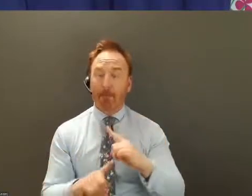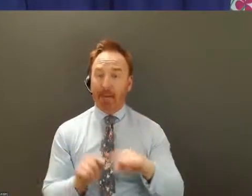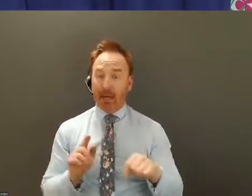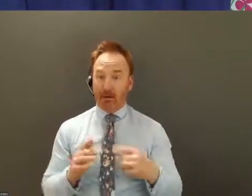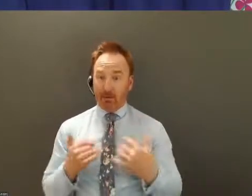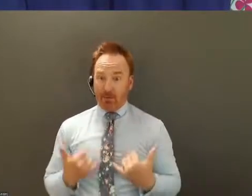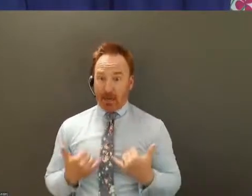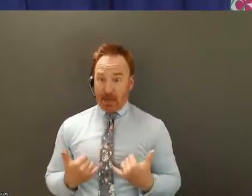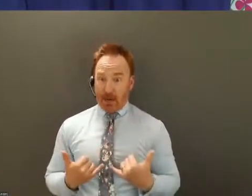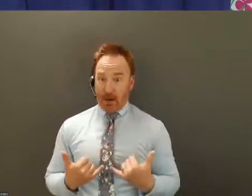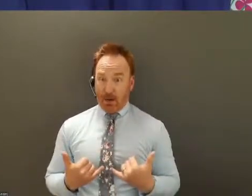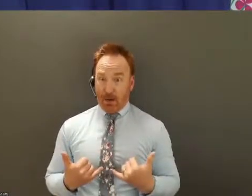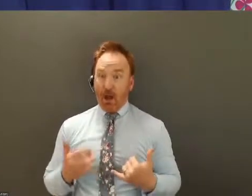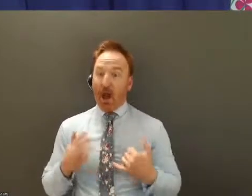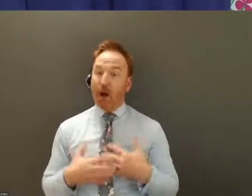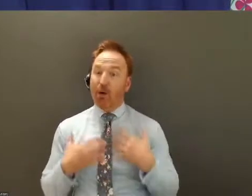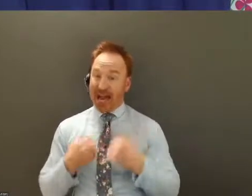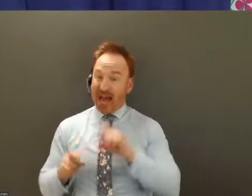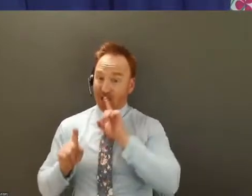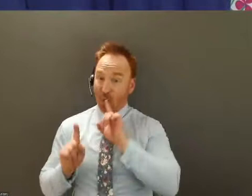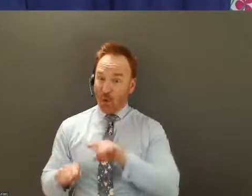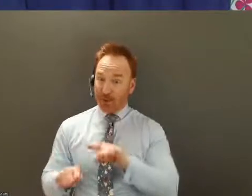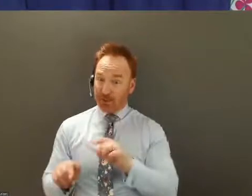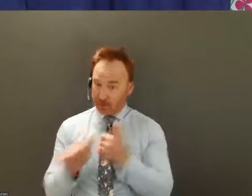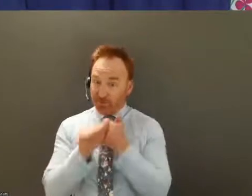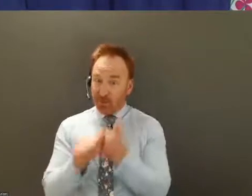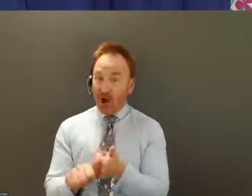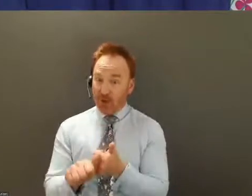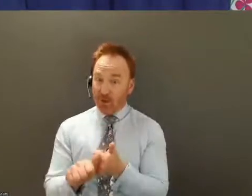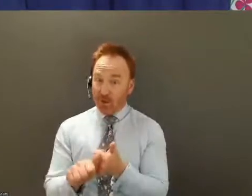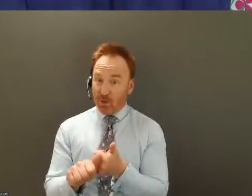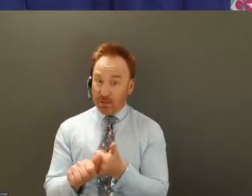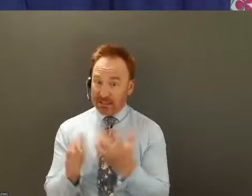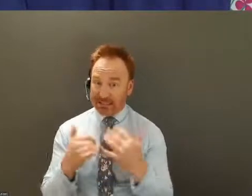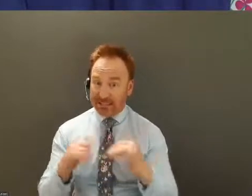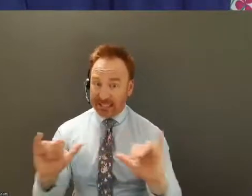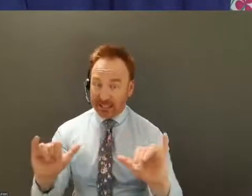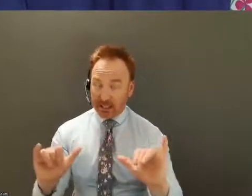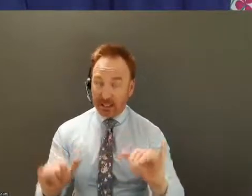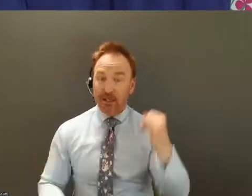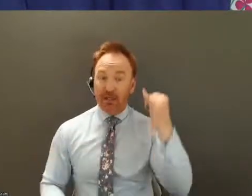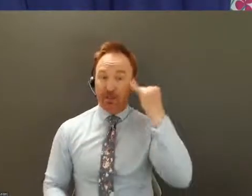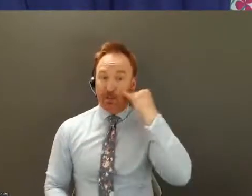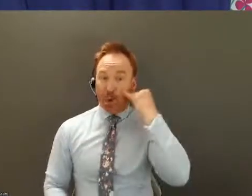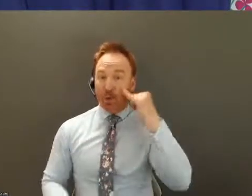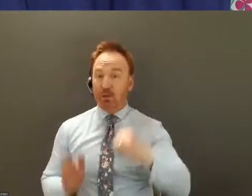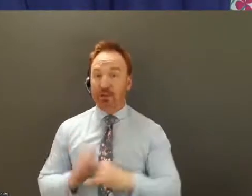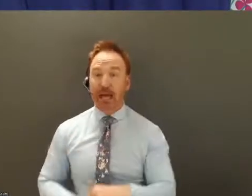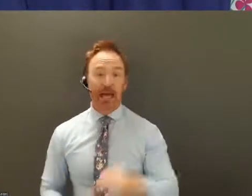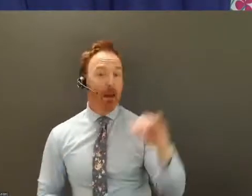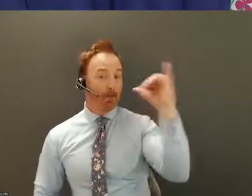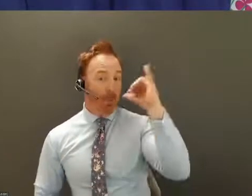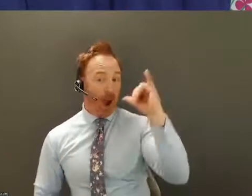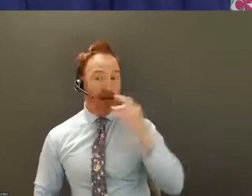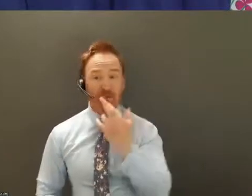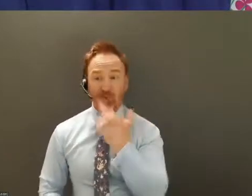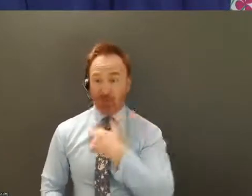First, I want to prepare you all that we are going to see more cases and I believe we have